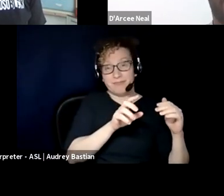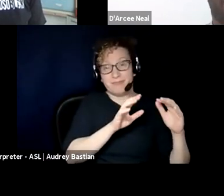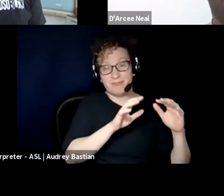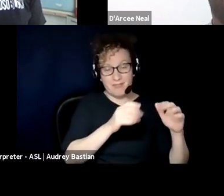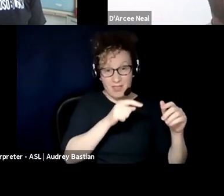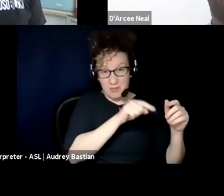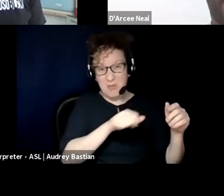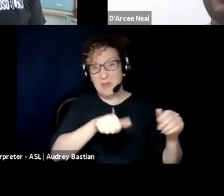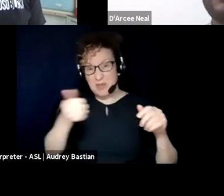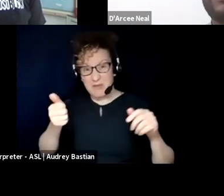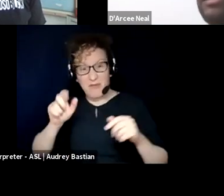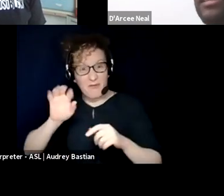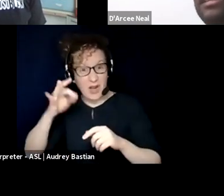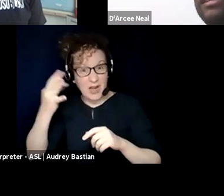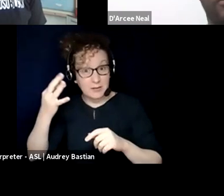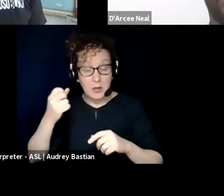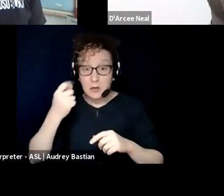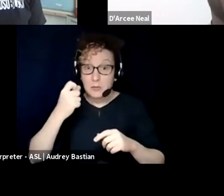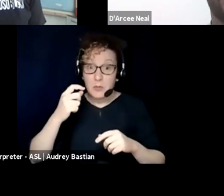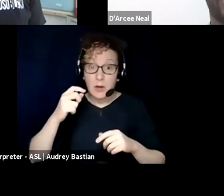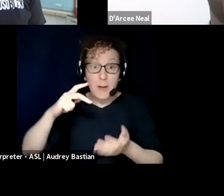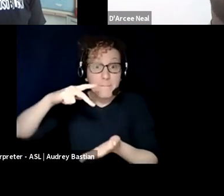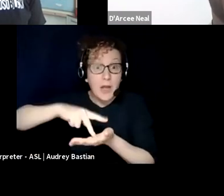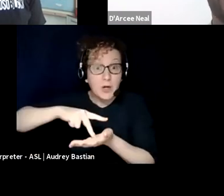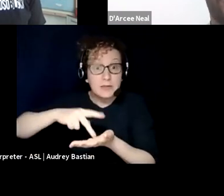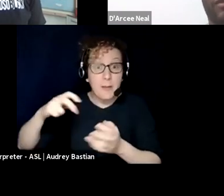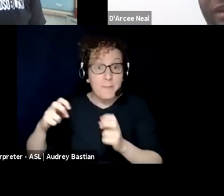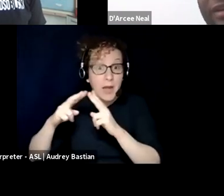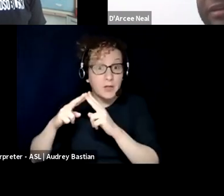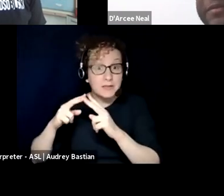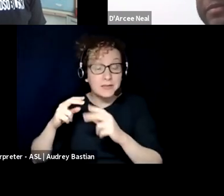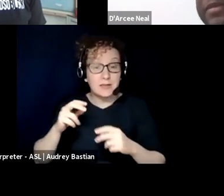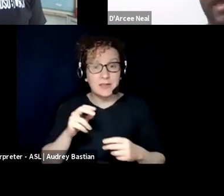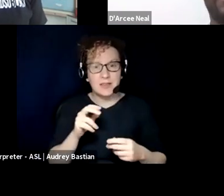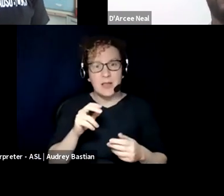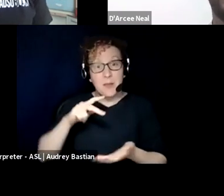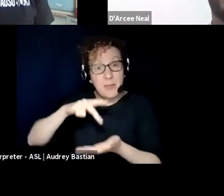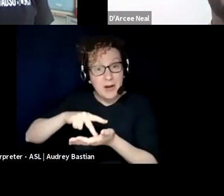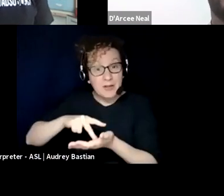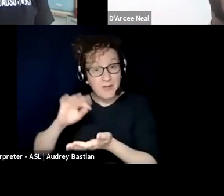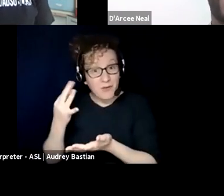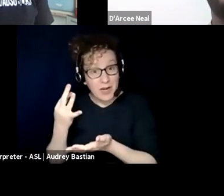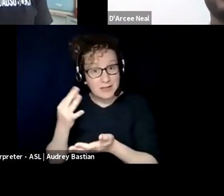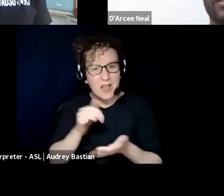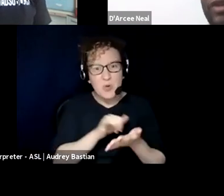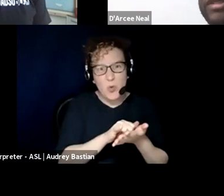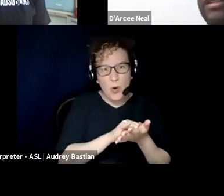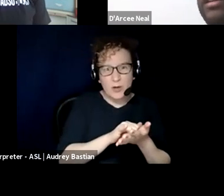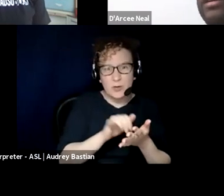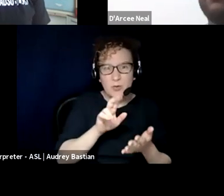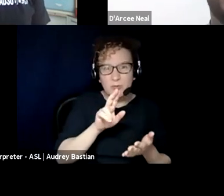Paris is France like New York is to America. And I feel like that is a very apt description.